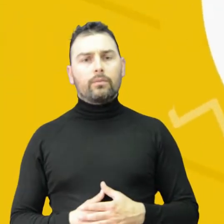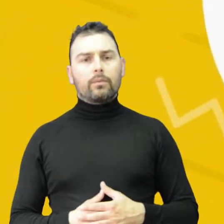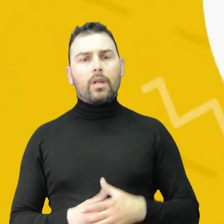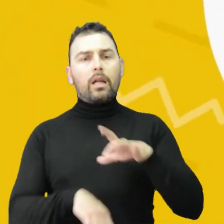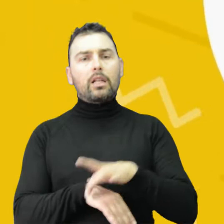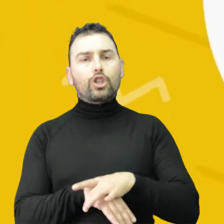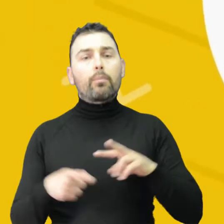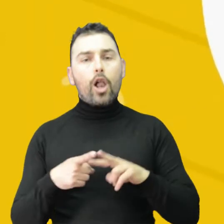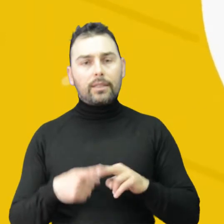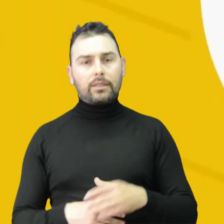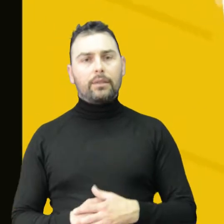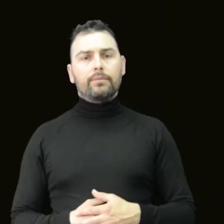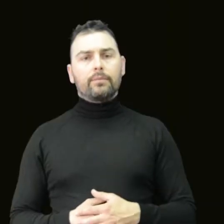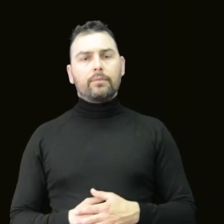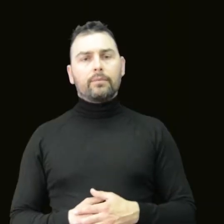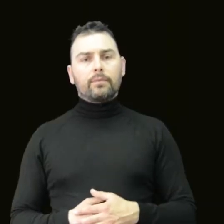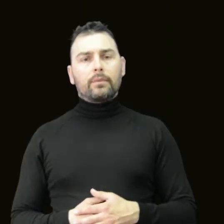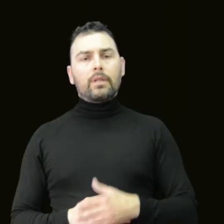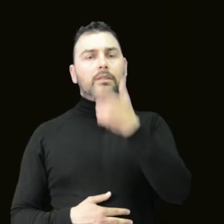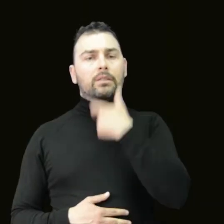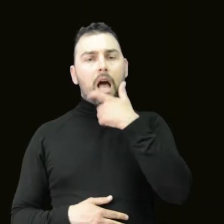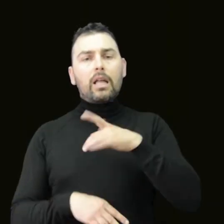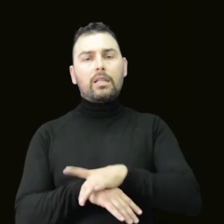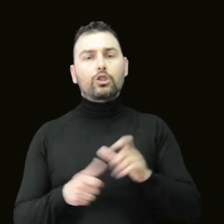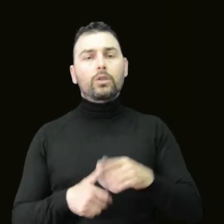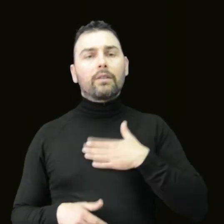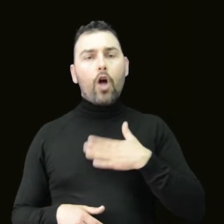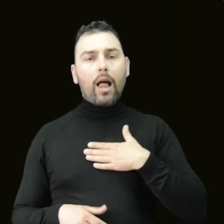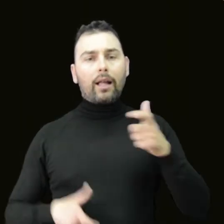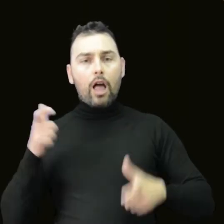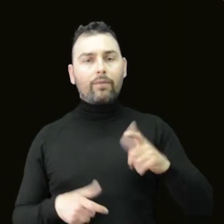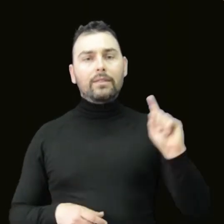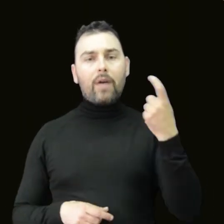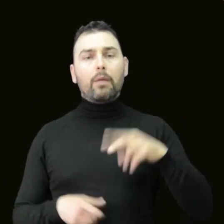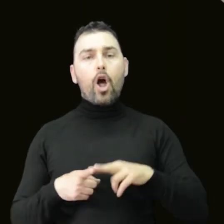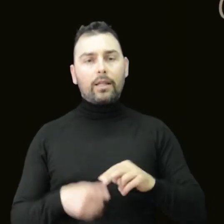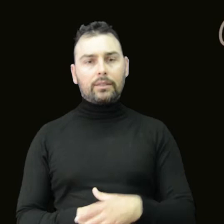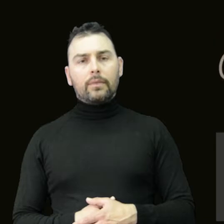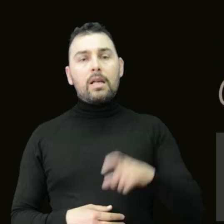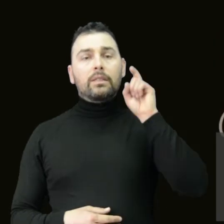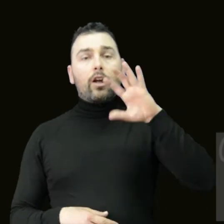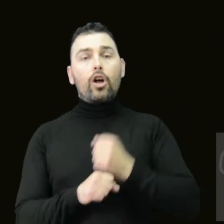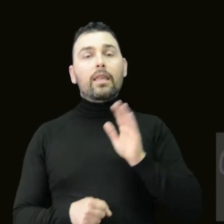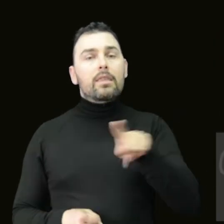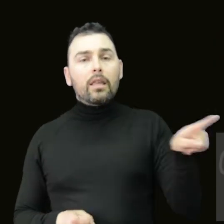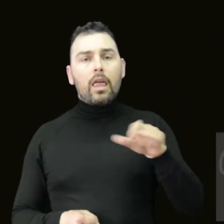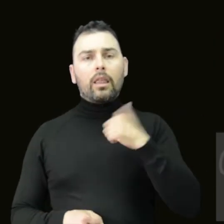Ancient Greeks called their cities Poleis and each one of them had its own government. Poleis were very well organized.